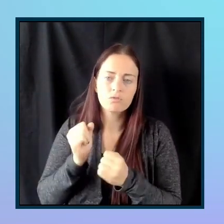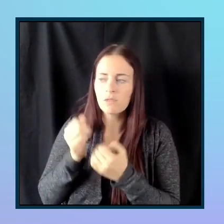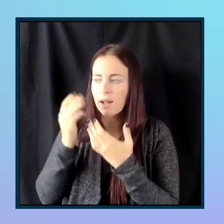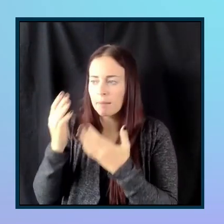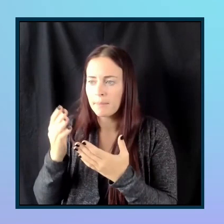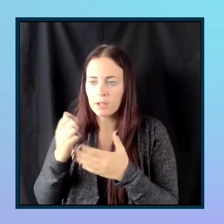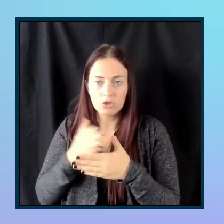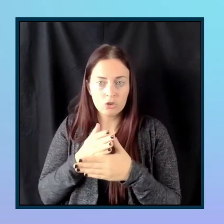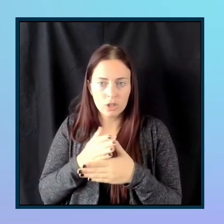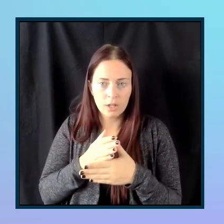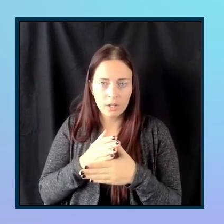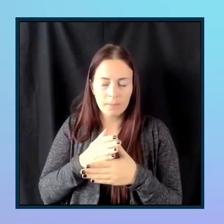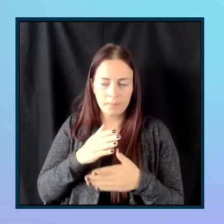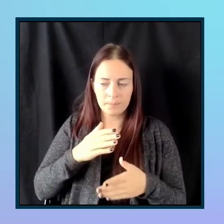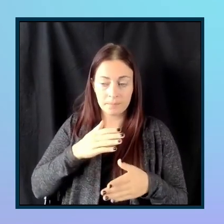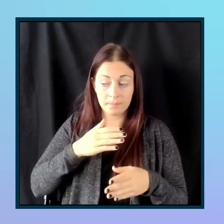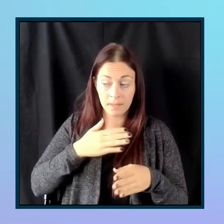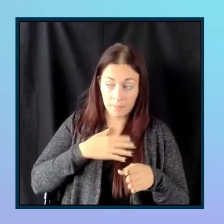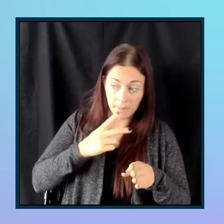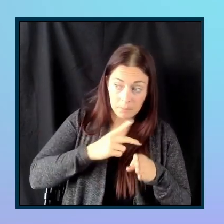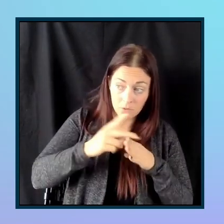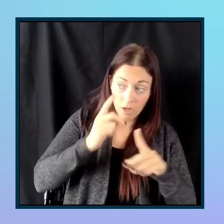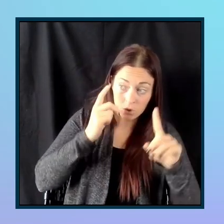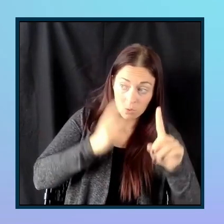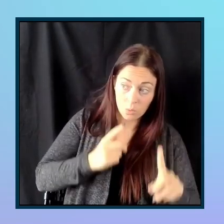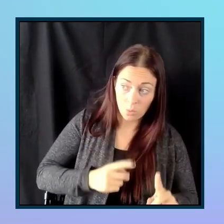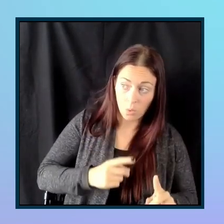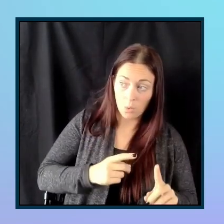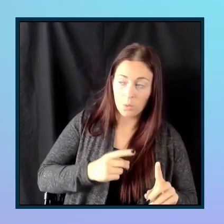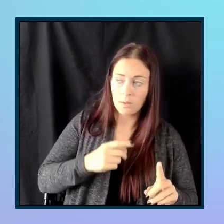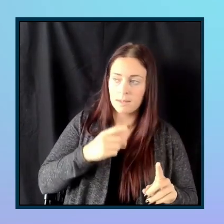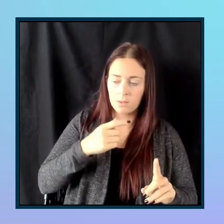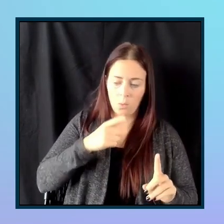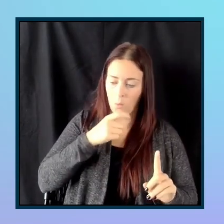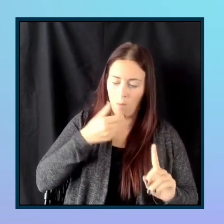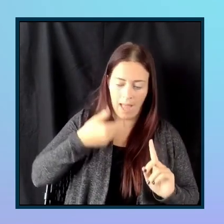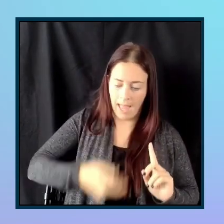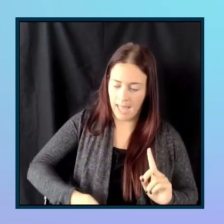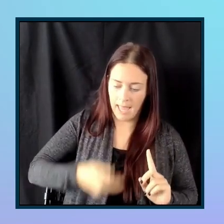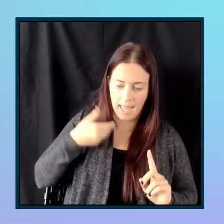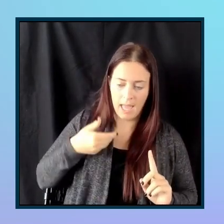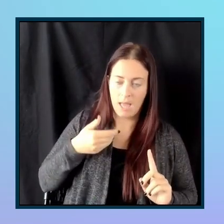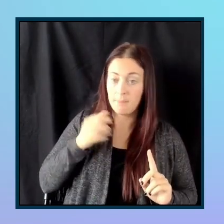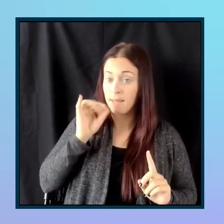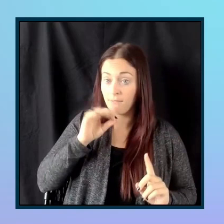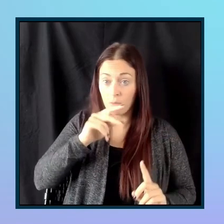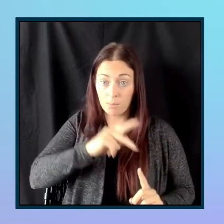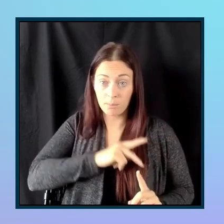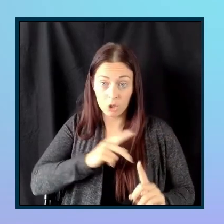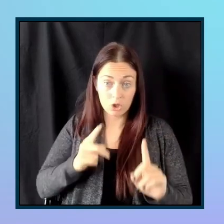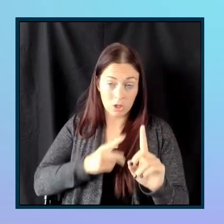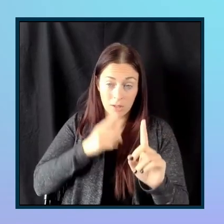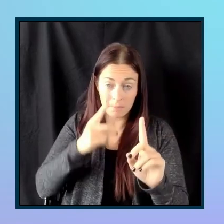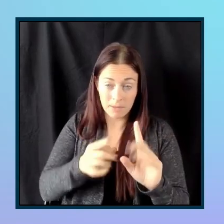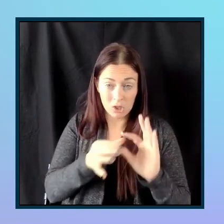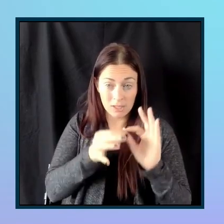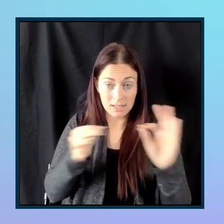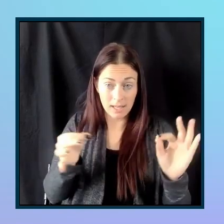what are your professional goals? Who are you as a person? If you have a personal mission statement. We've all seen through this time